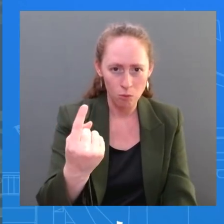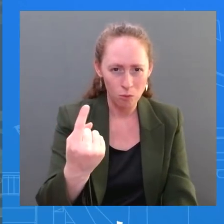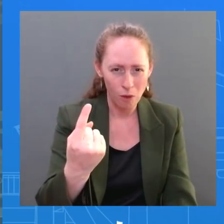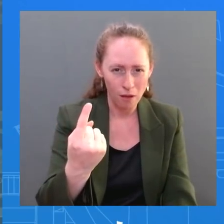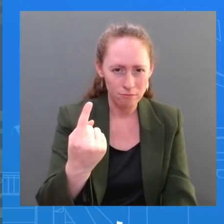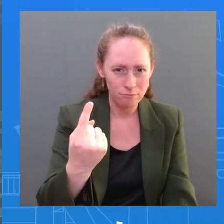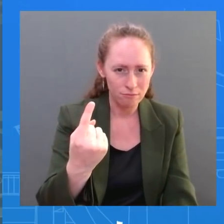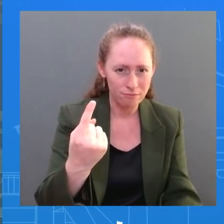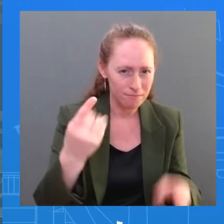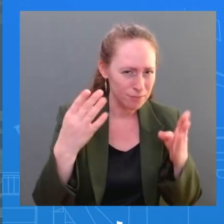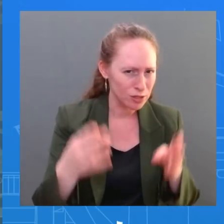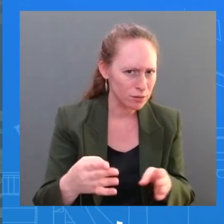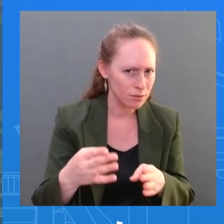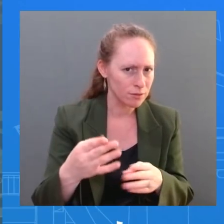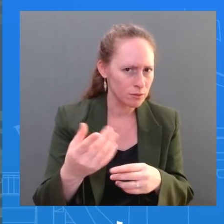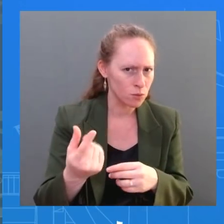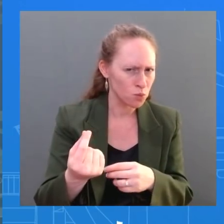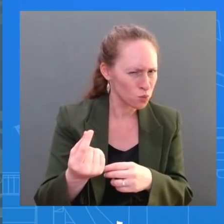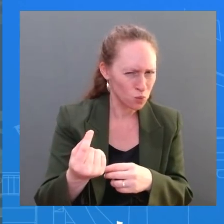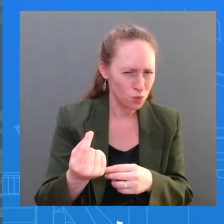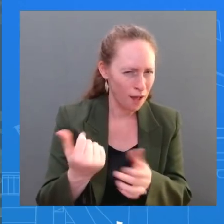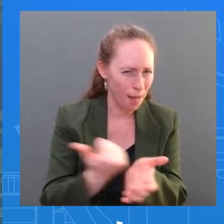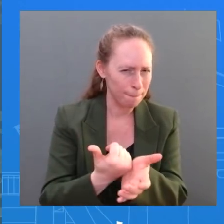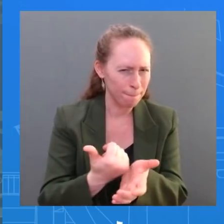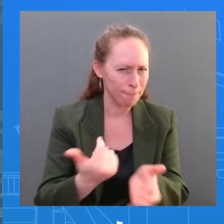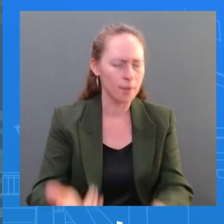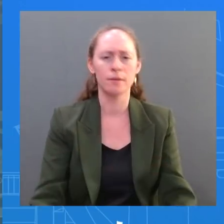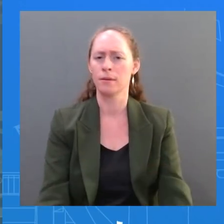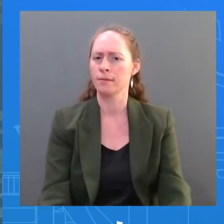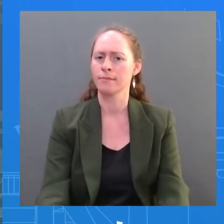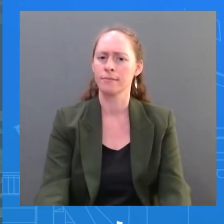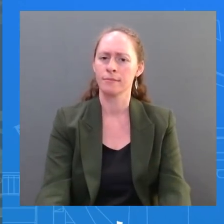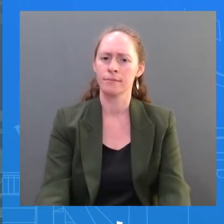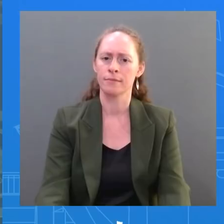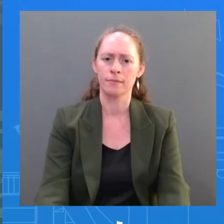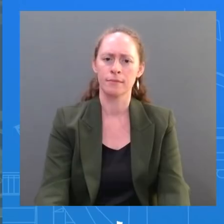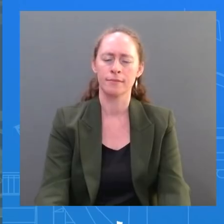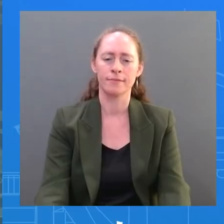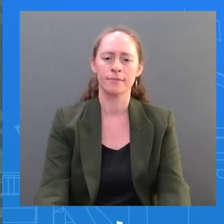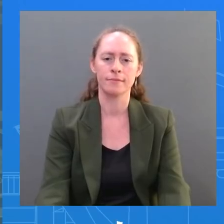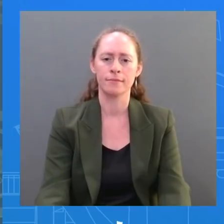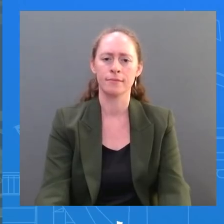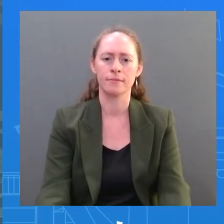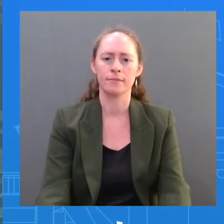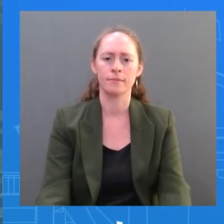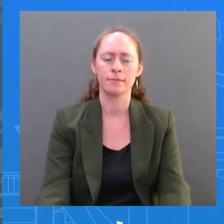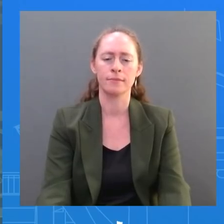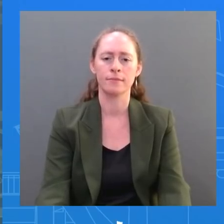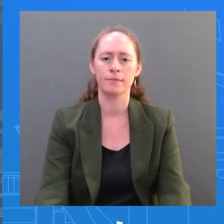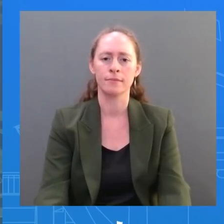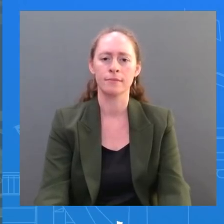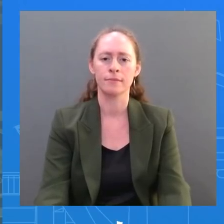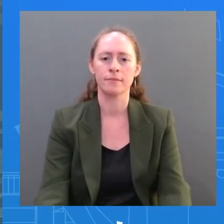and what he has laid out is to protect girls and women like her and beyond -- right? --